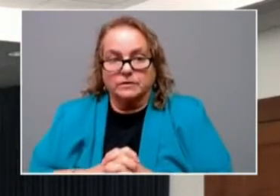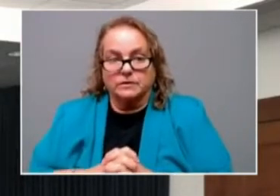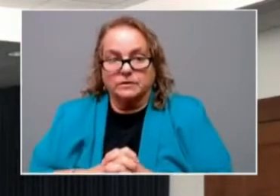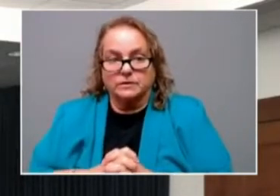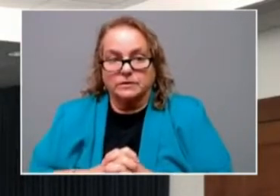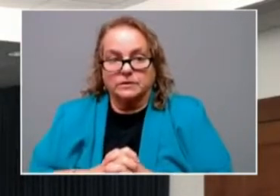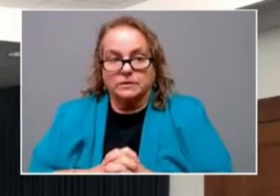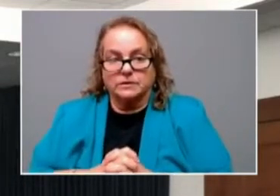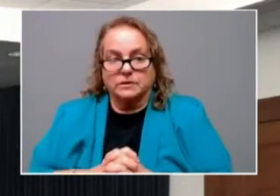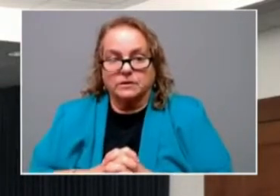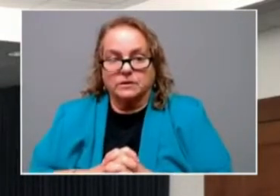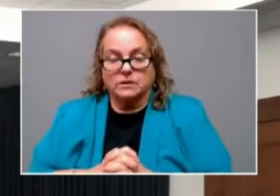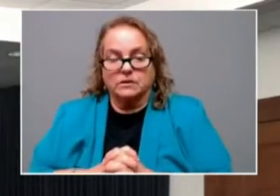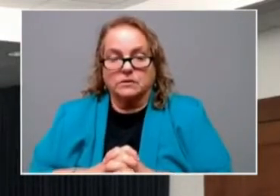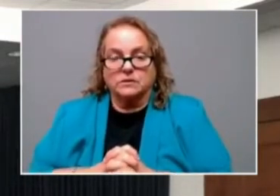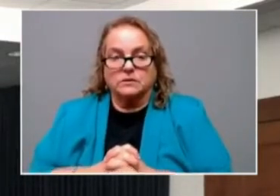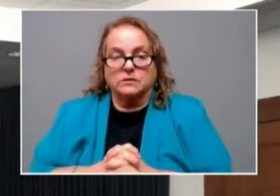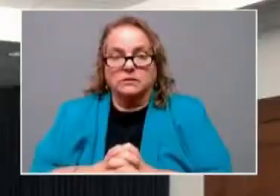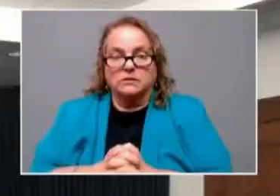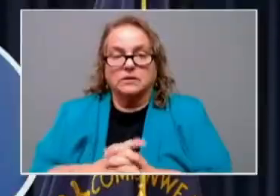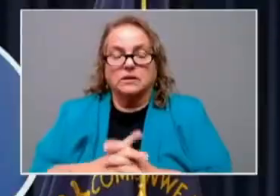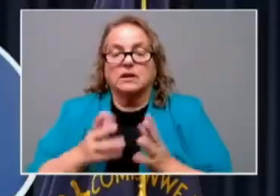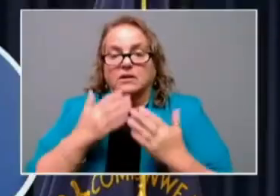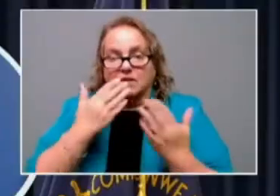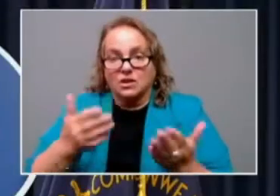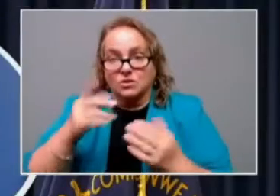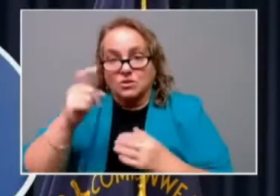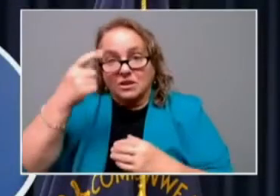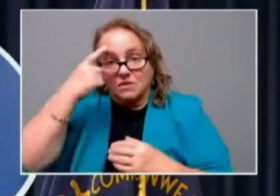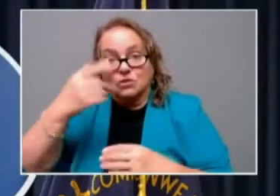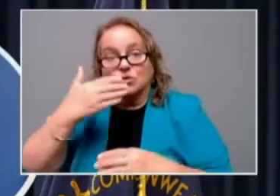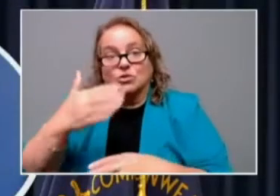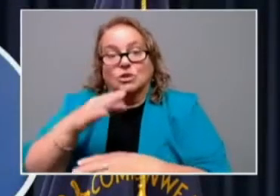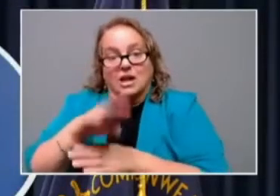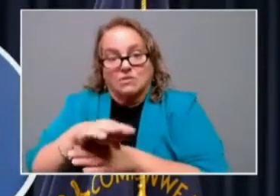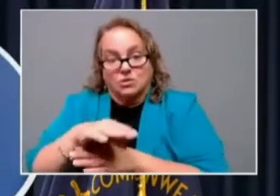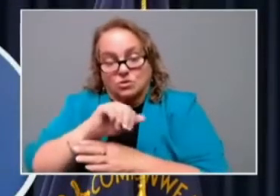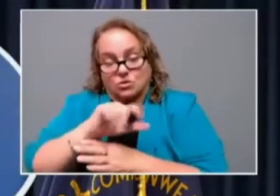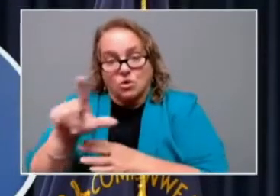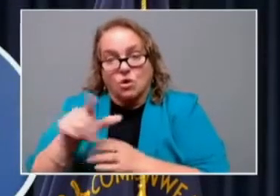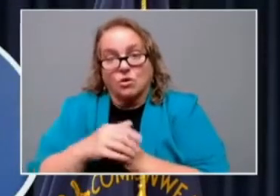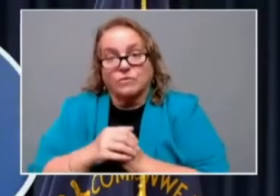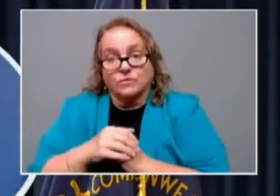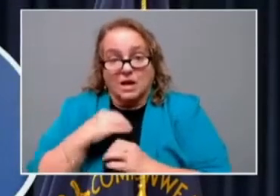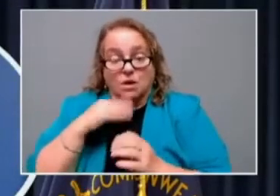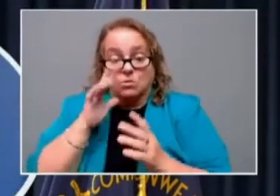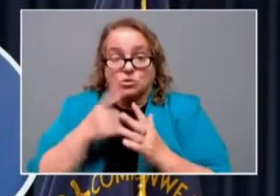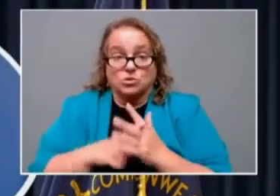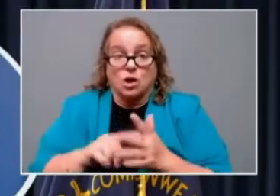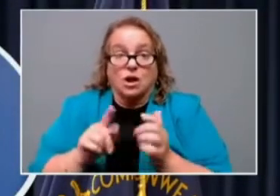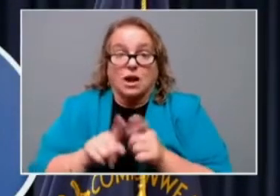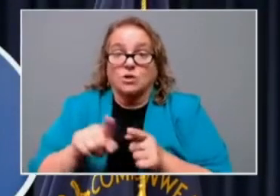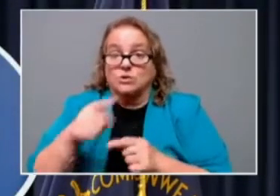Thank you. Good thank you governor. Good afternoon everyone. Uh I'm gonna start like you said with three things. We're going to give a general update.